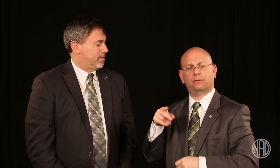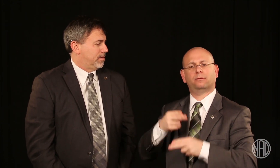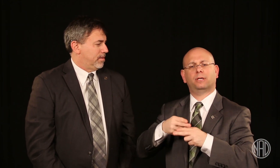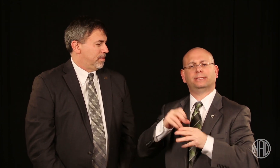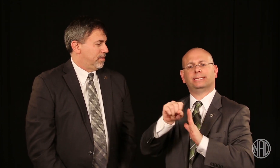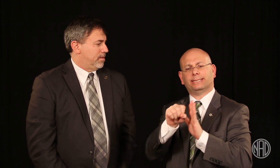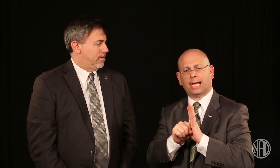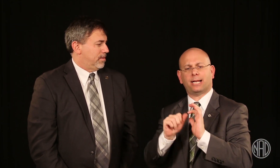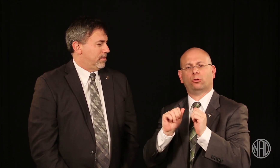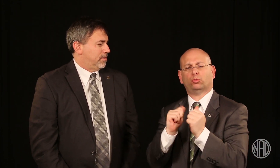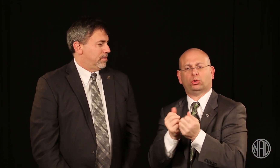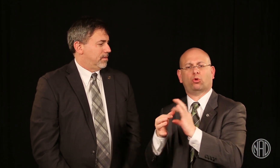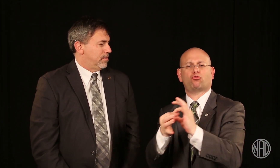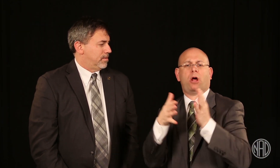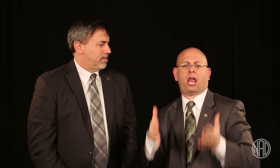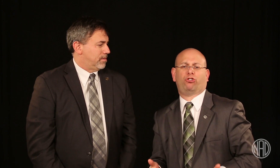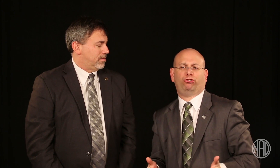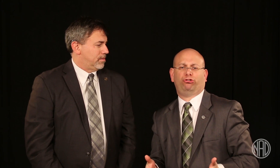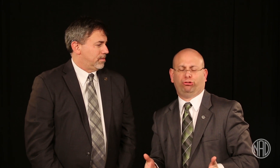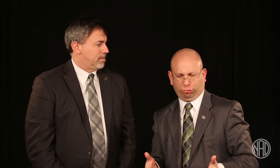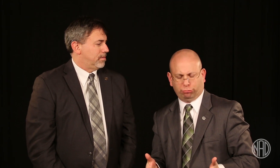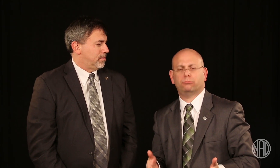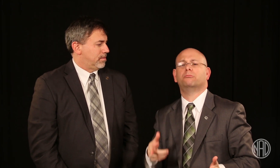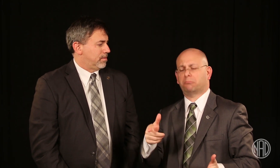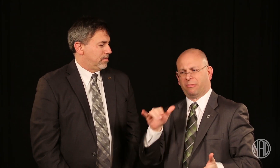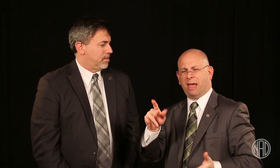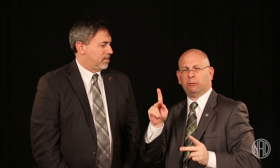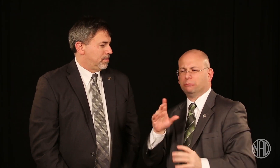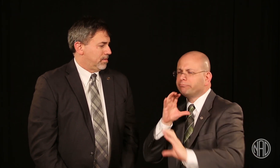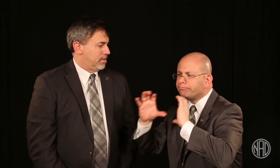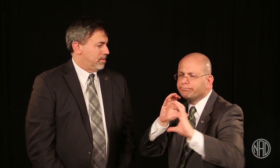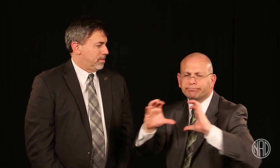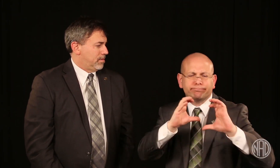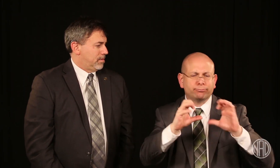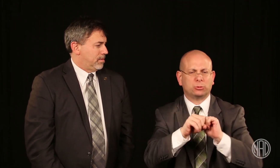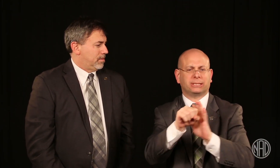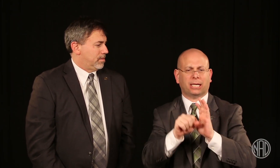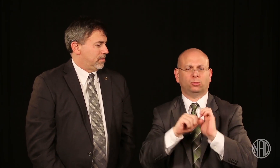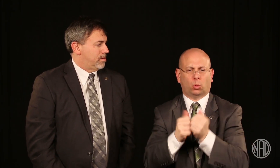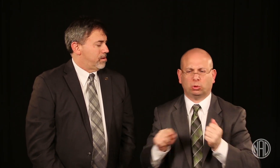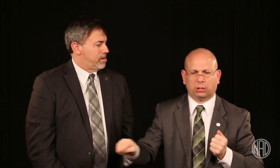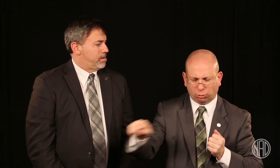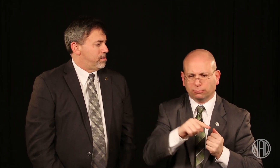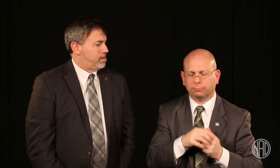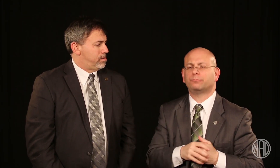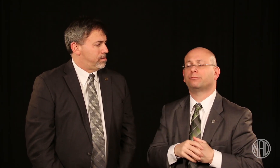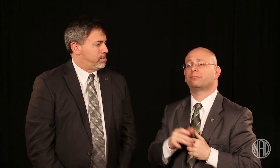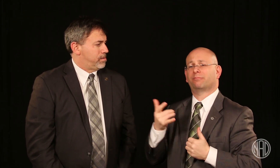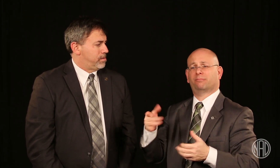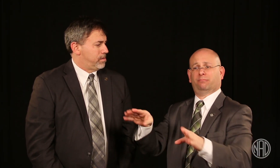known as the State Association Coordinator The role of this position was to communicate with State Associations